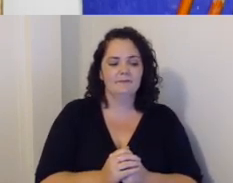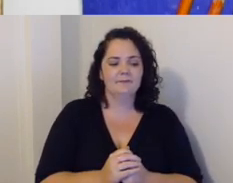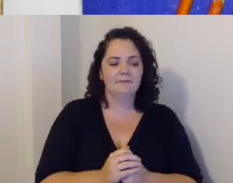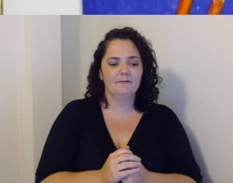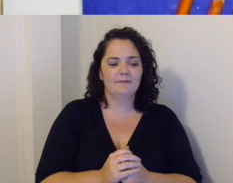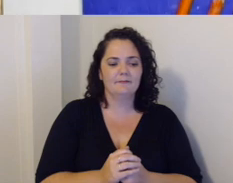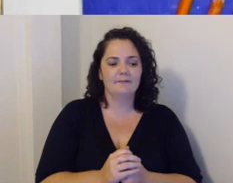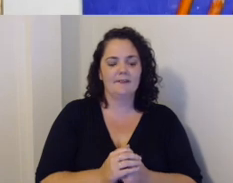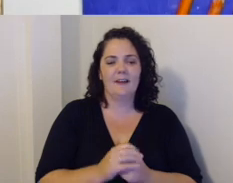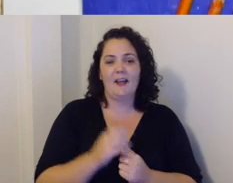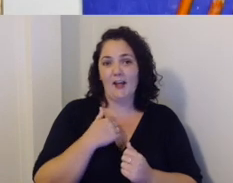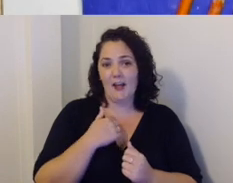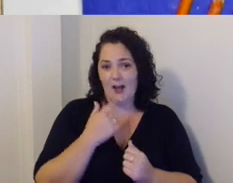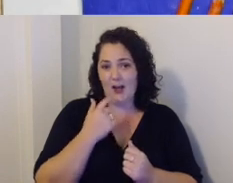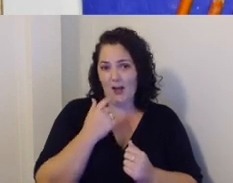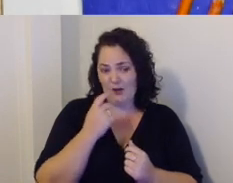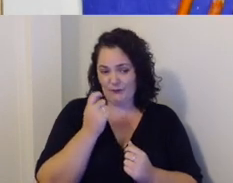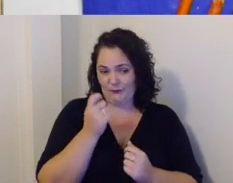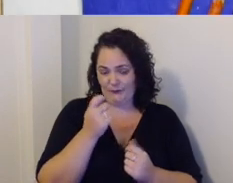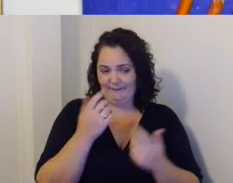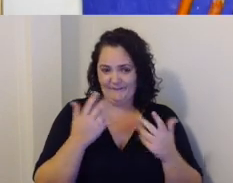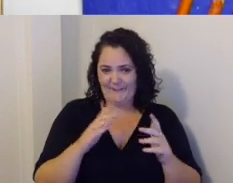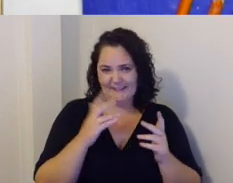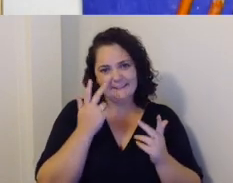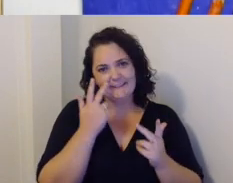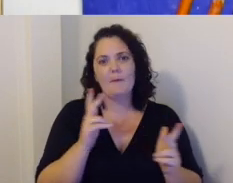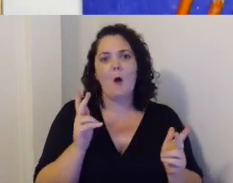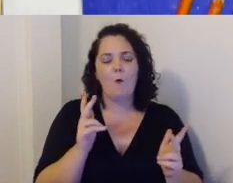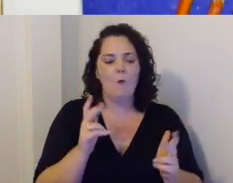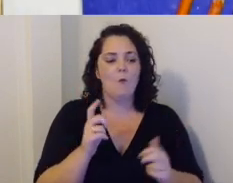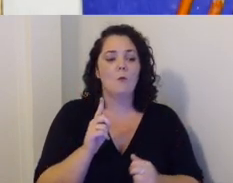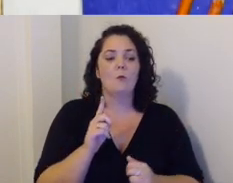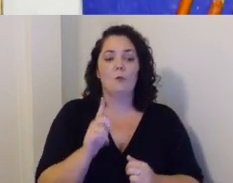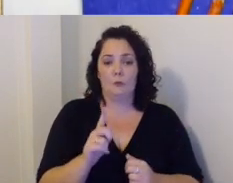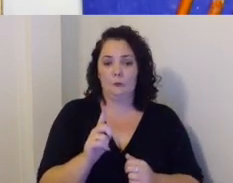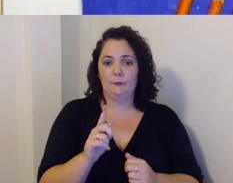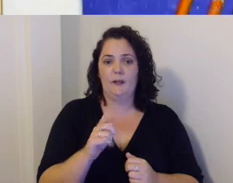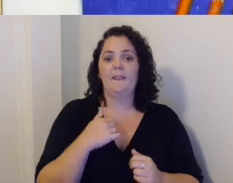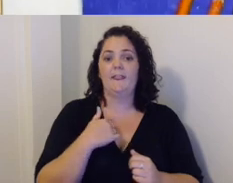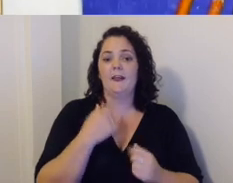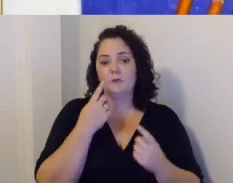as I promise we'll be done with the demo in just one moment and we'll get on to uh to drawing our